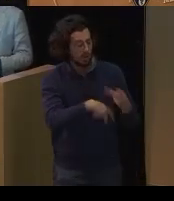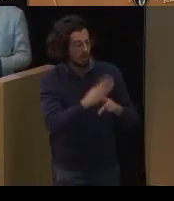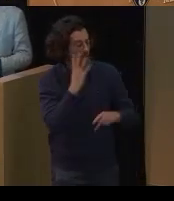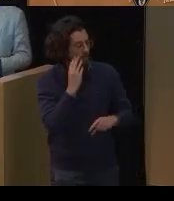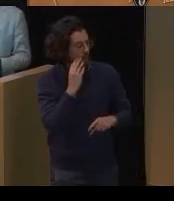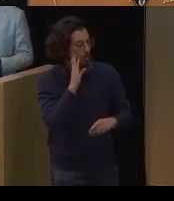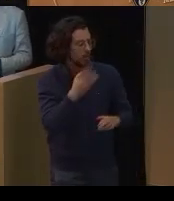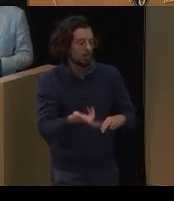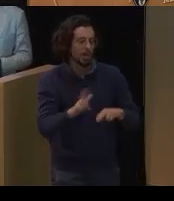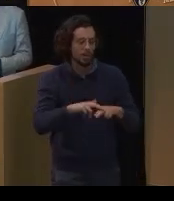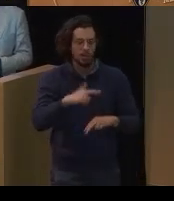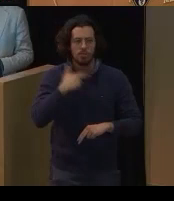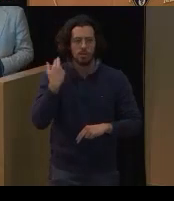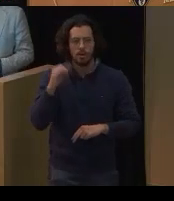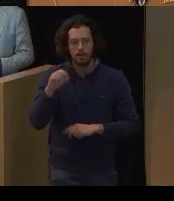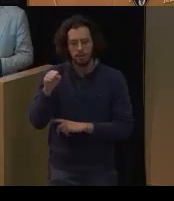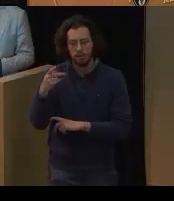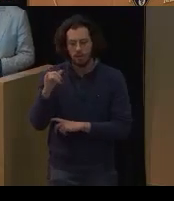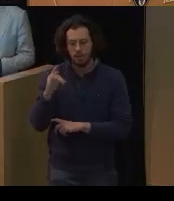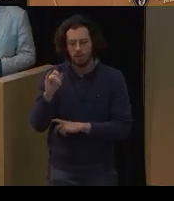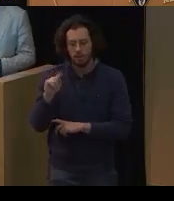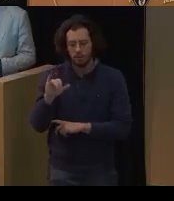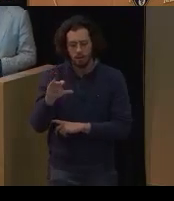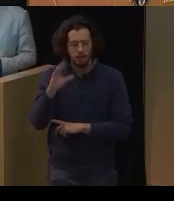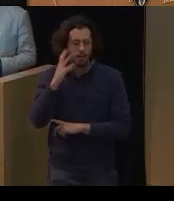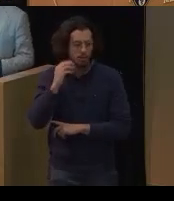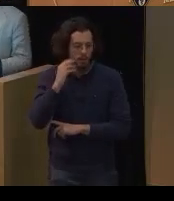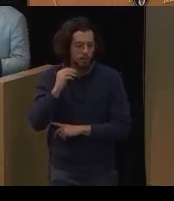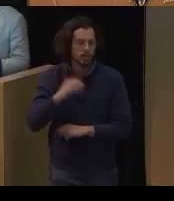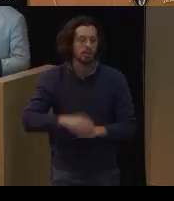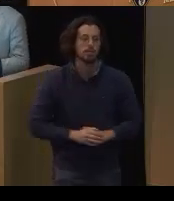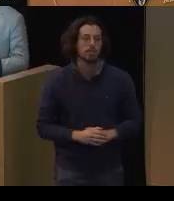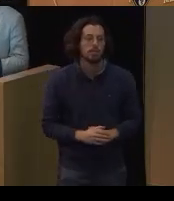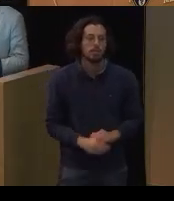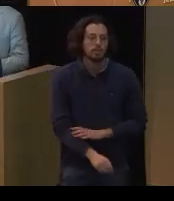for having psychotic experiences and distressing ones at that and part of this Association can